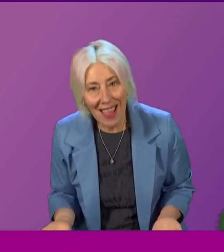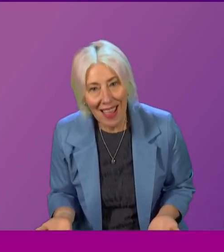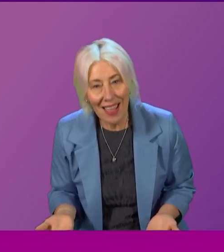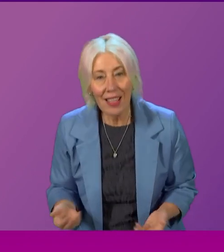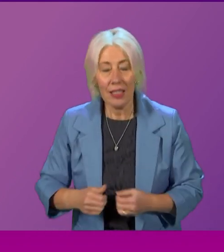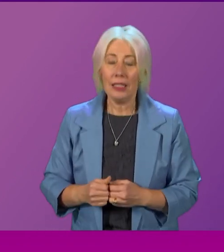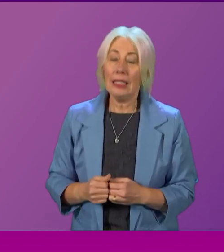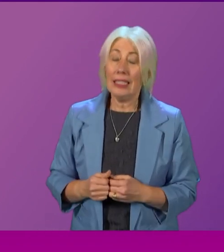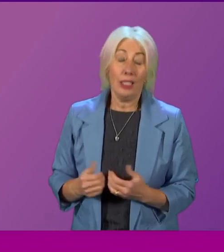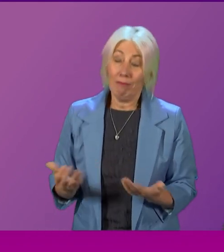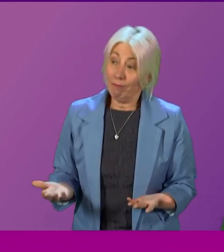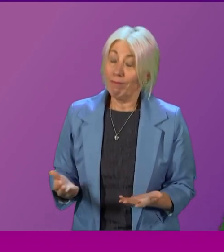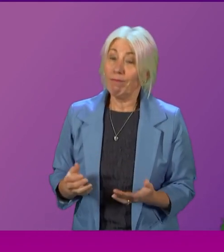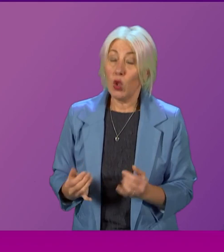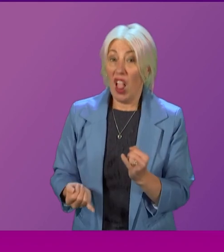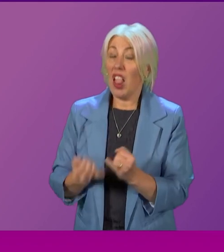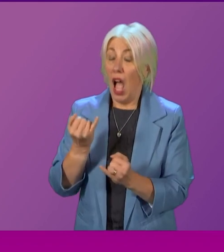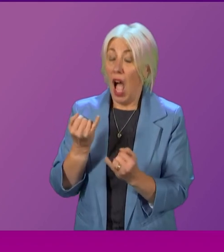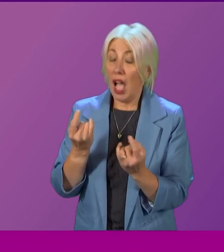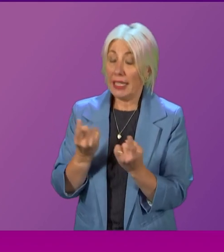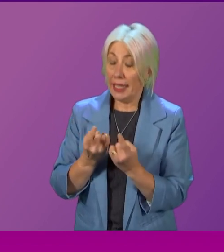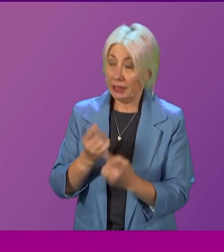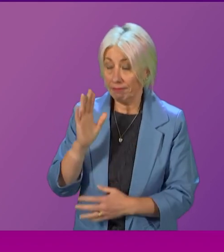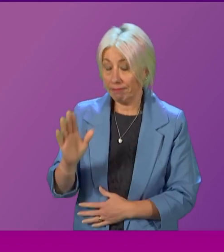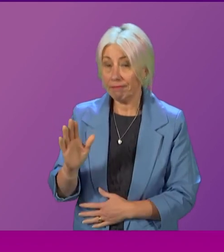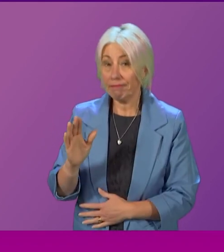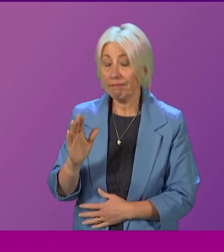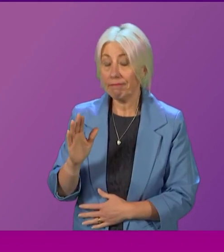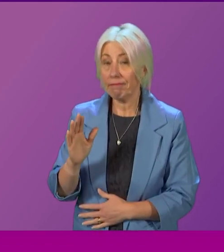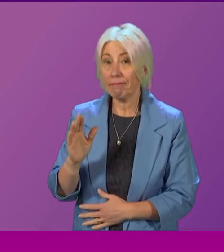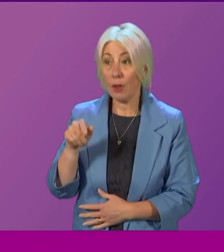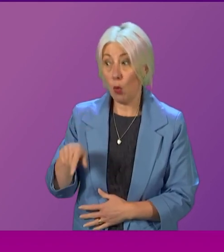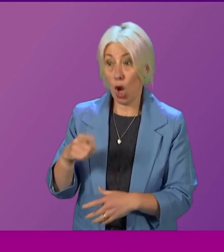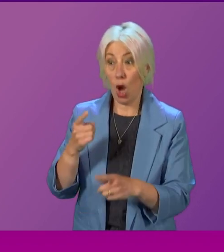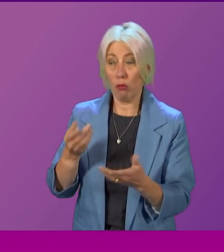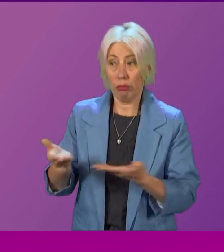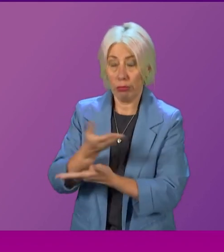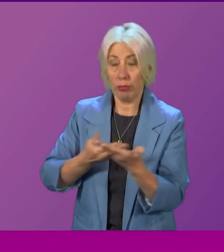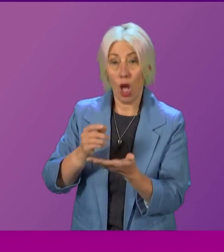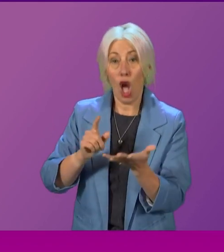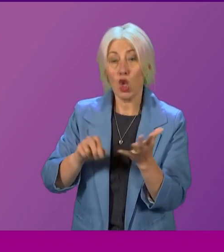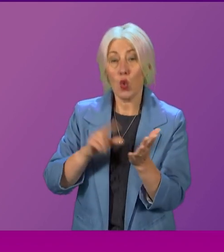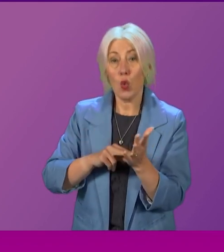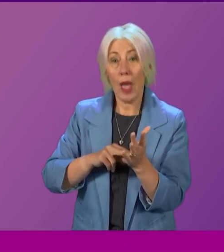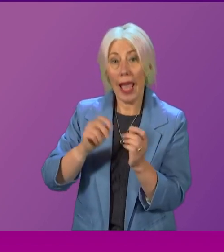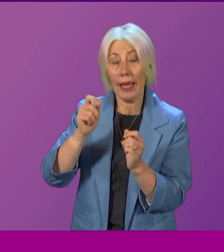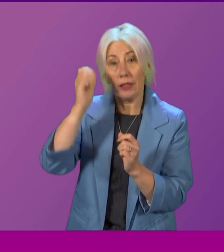Lastly, given that we are speaking about a UN special rapporteur, I note that the reforms